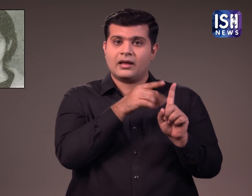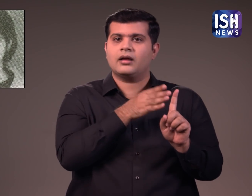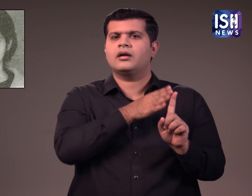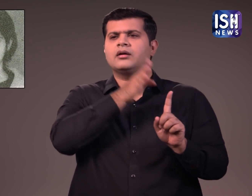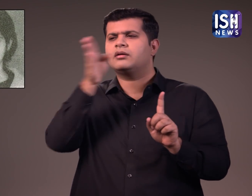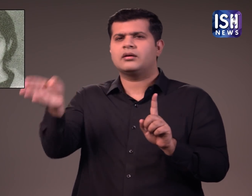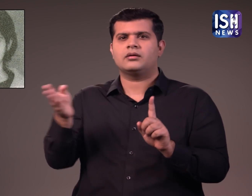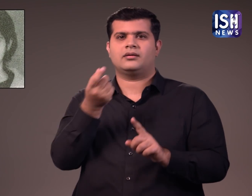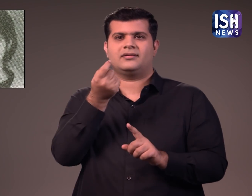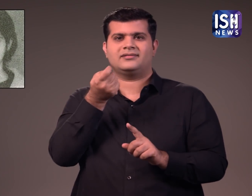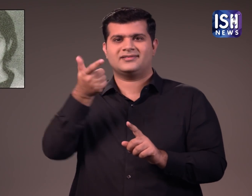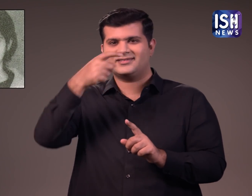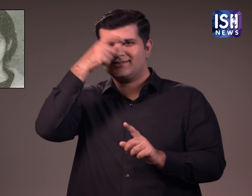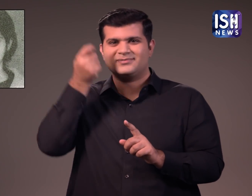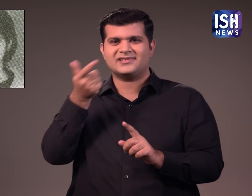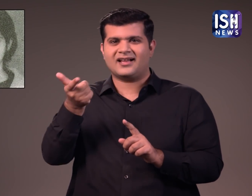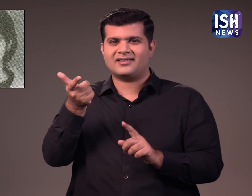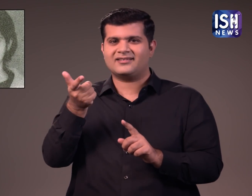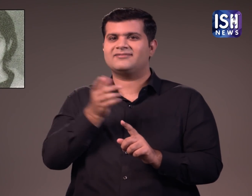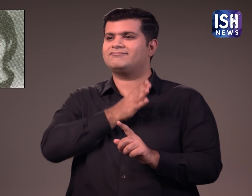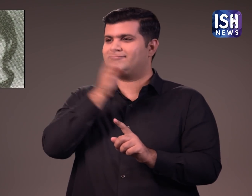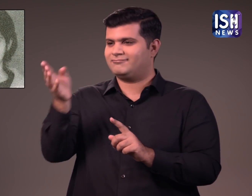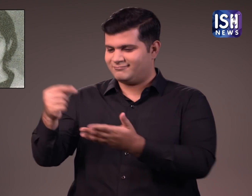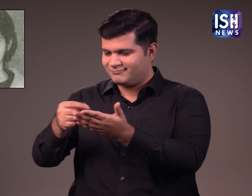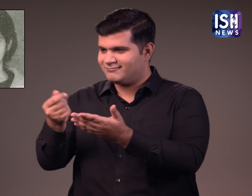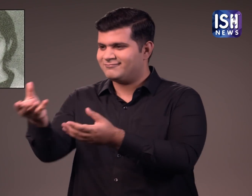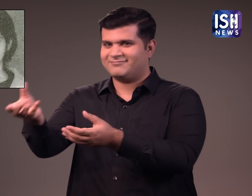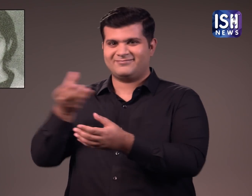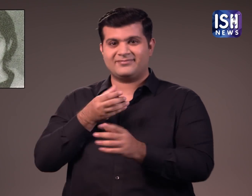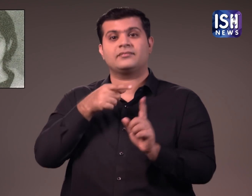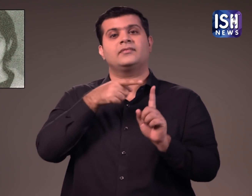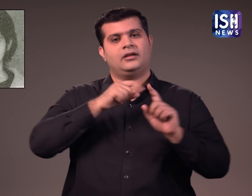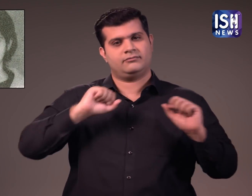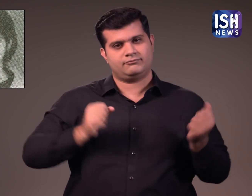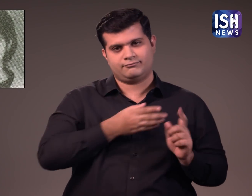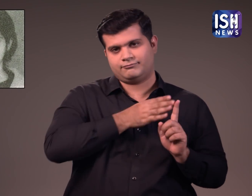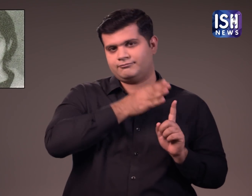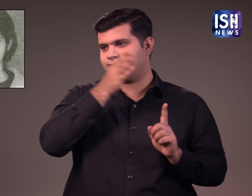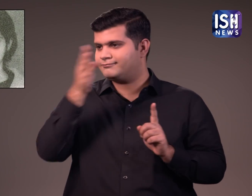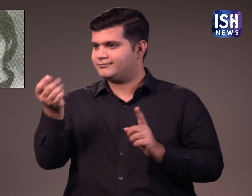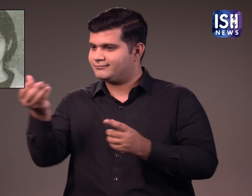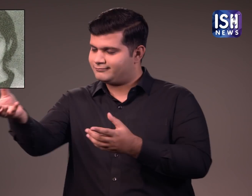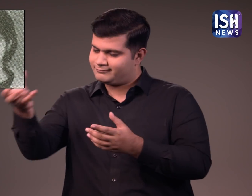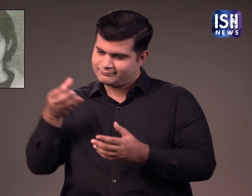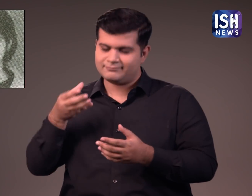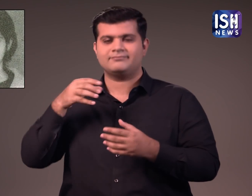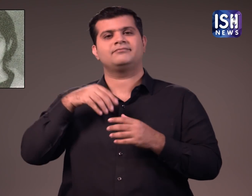On that day, she had gone to collect her paycheck